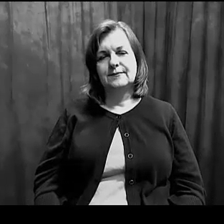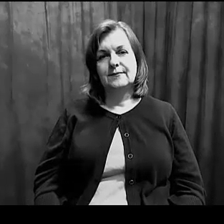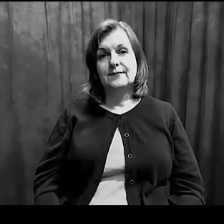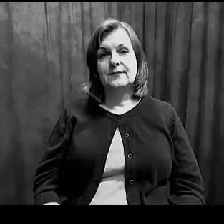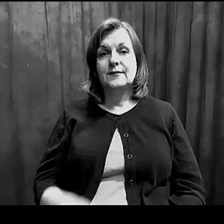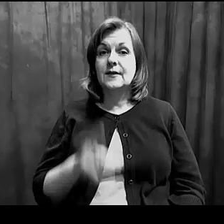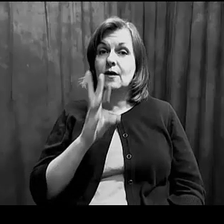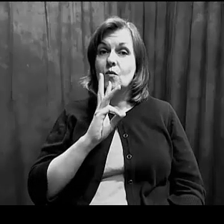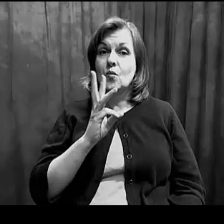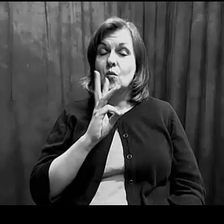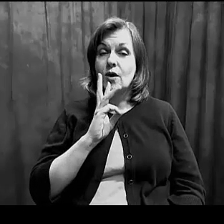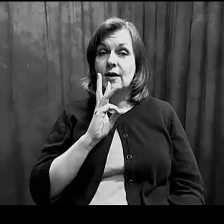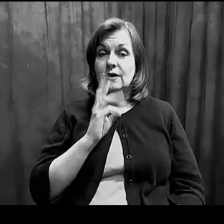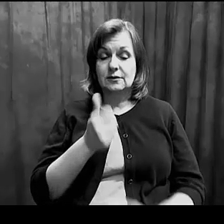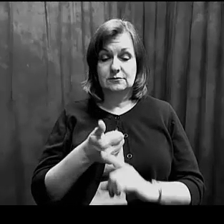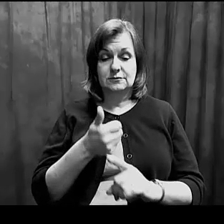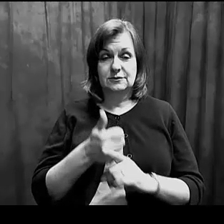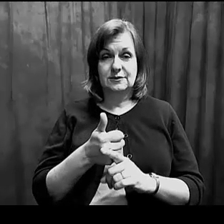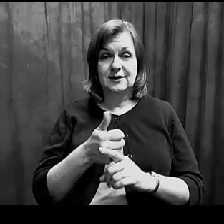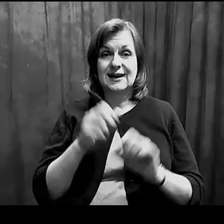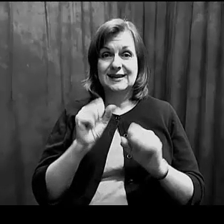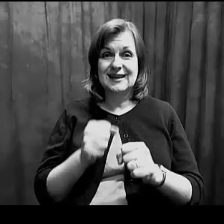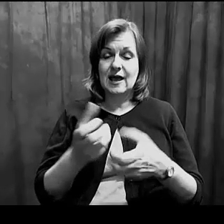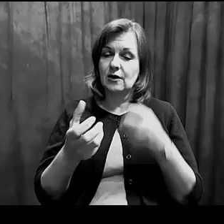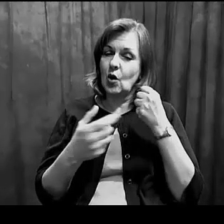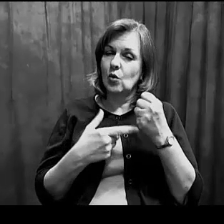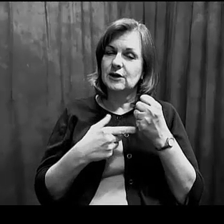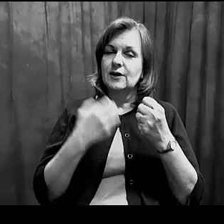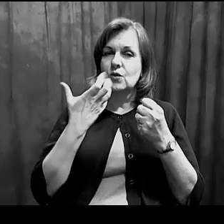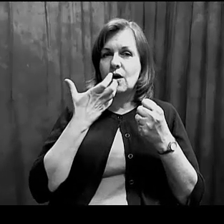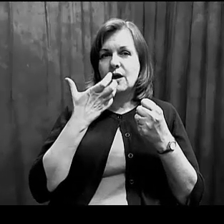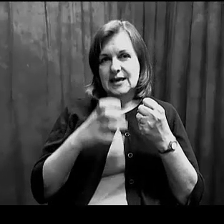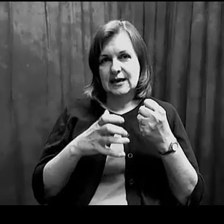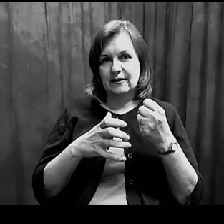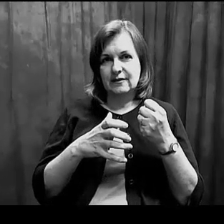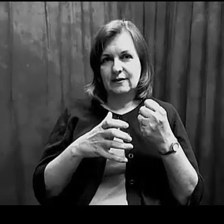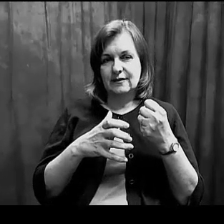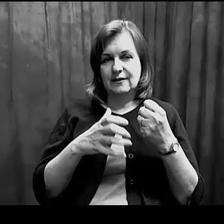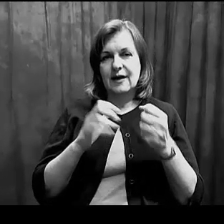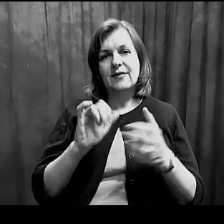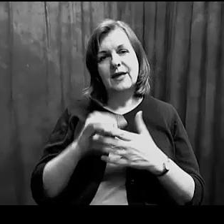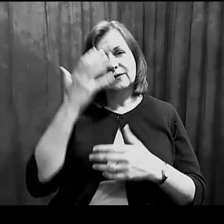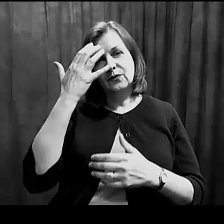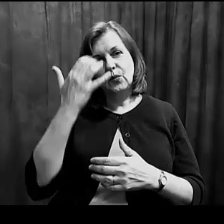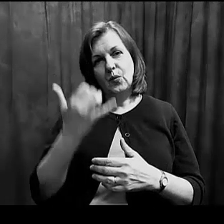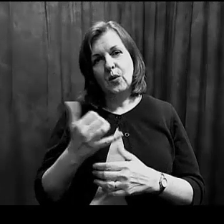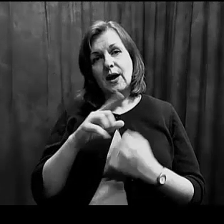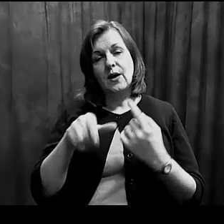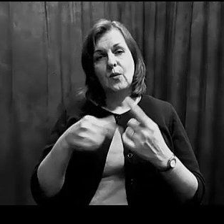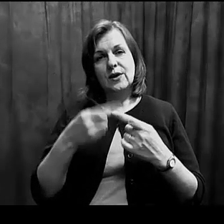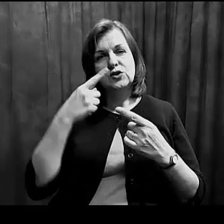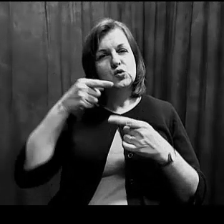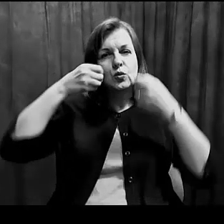so we have to actually look at the fact that water holds a tremendous amount of heat